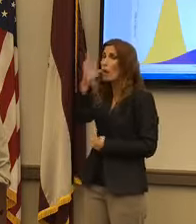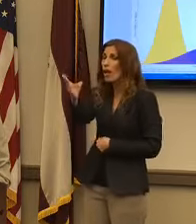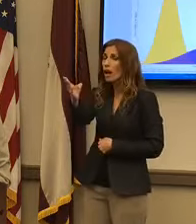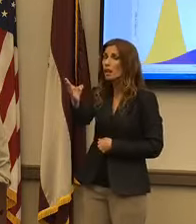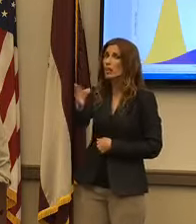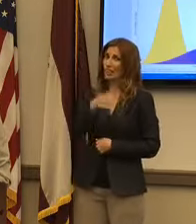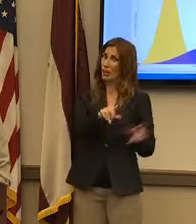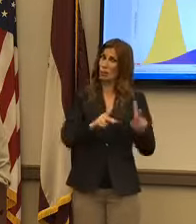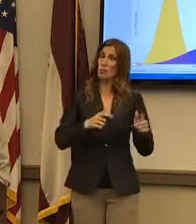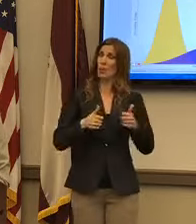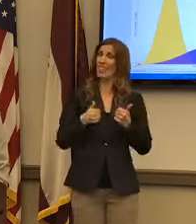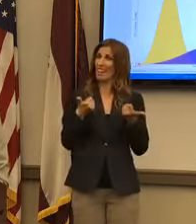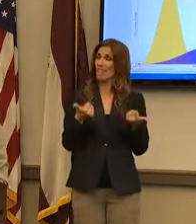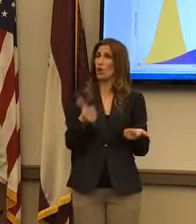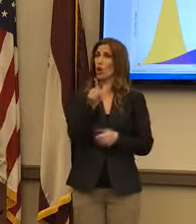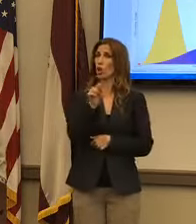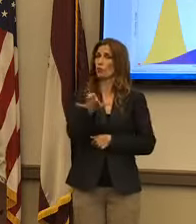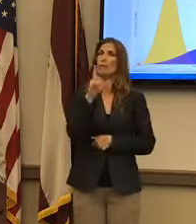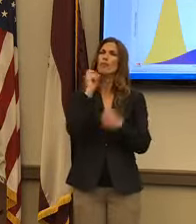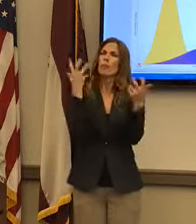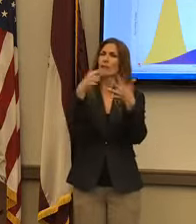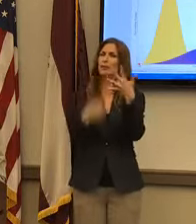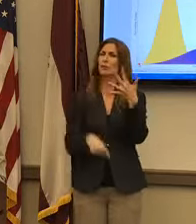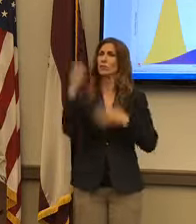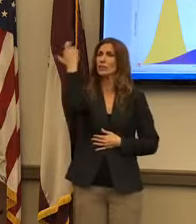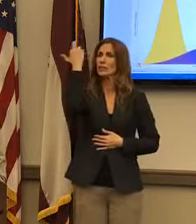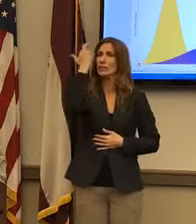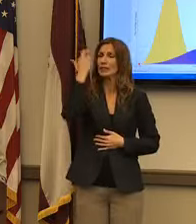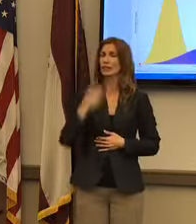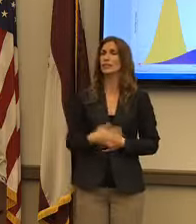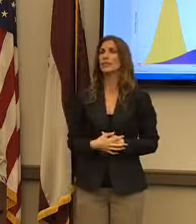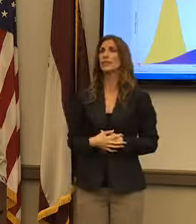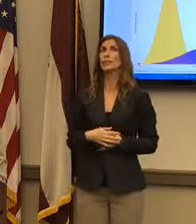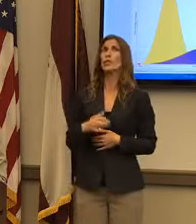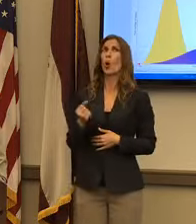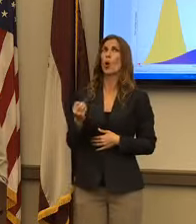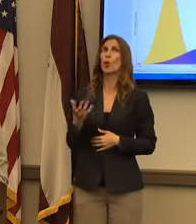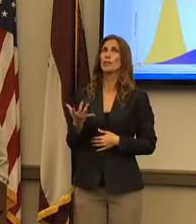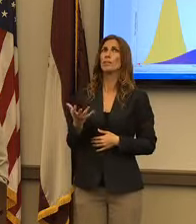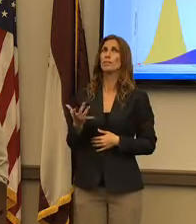facilities for many many different reasons and so it's it's not correct to